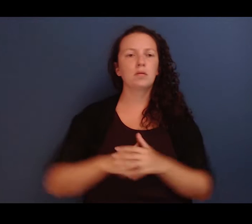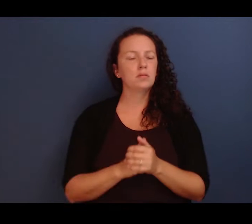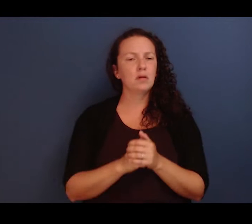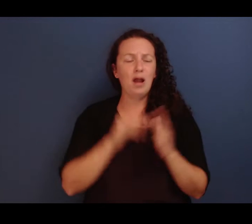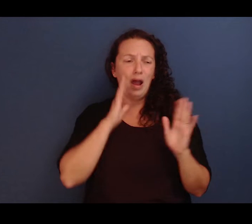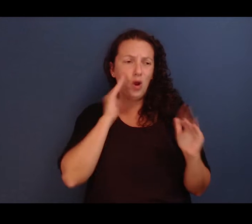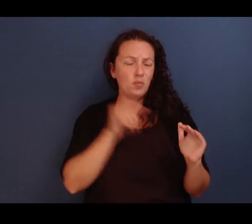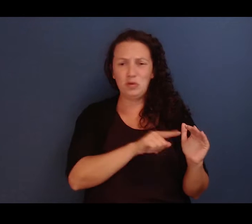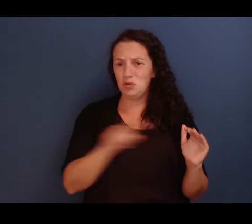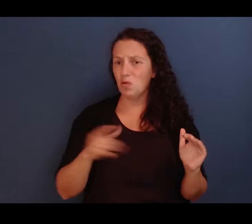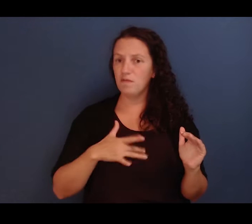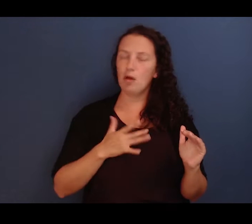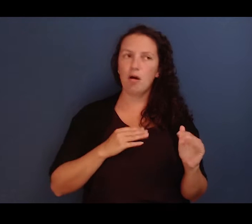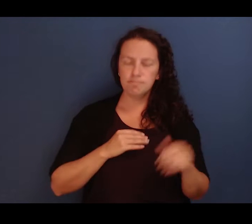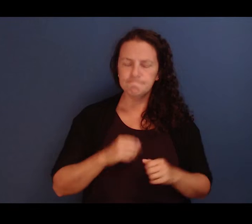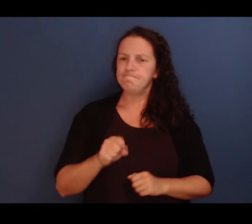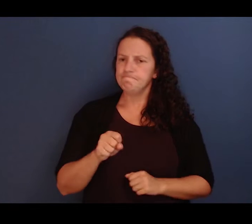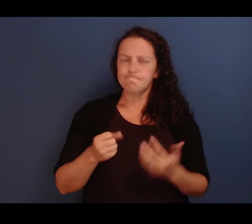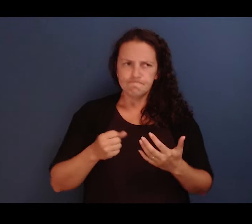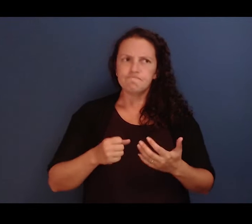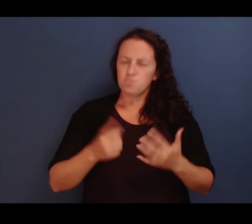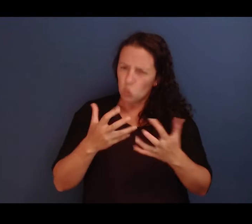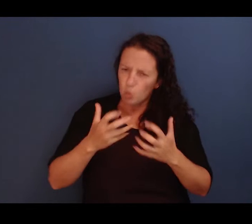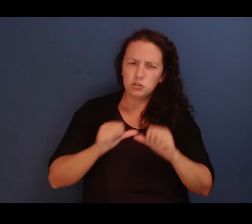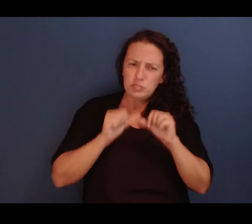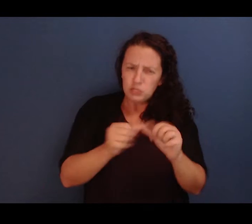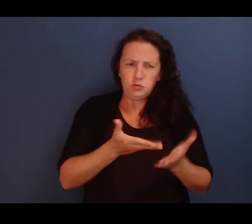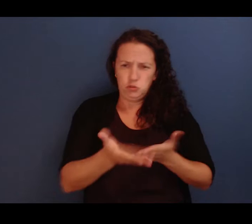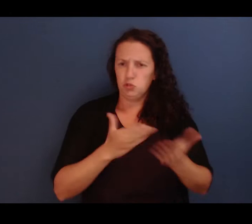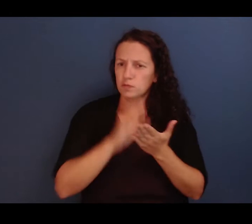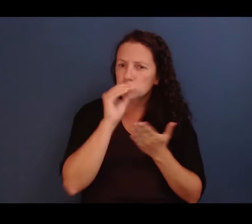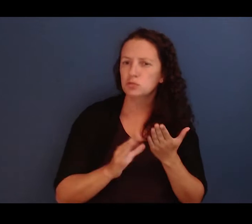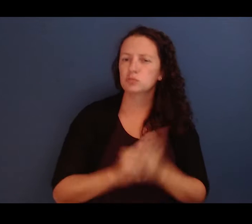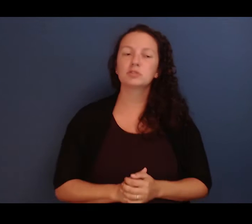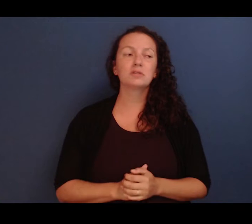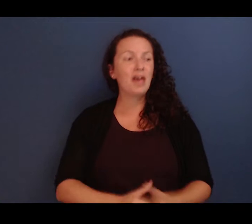of purpose to serve students. Thank you all for being valued members of